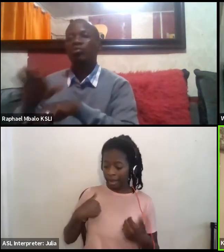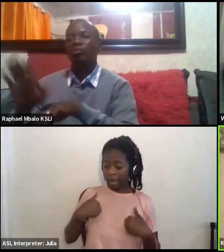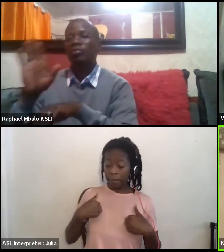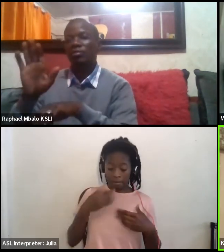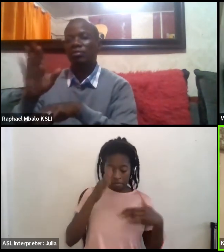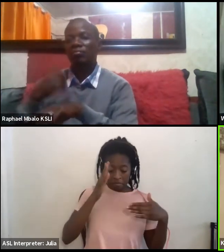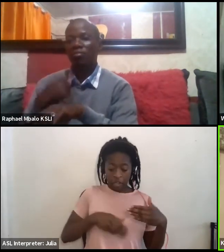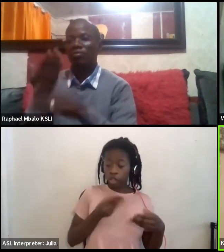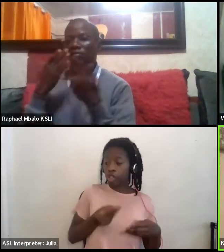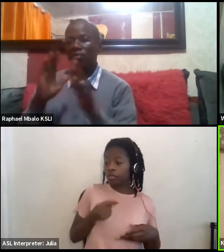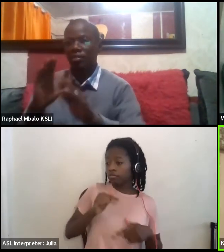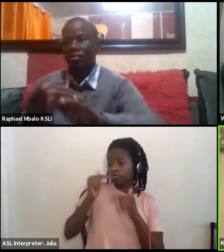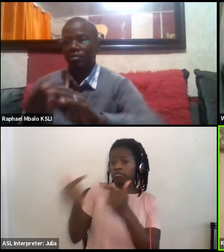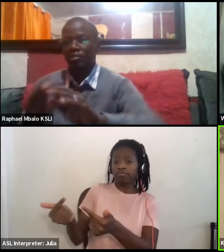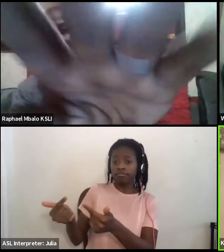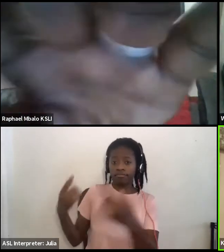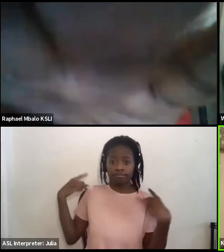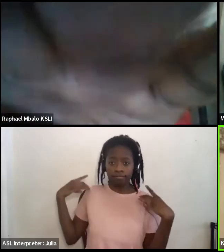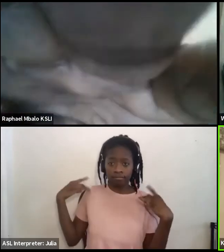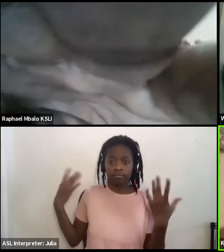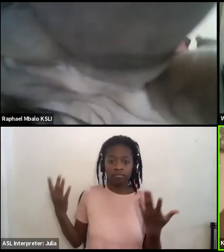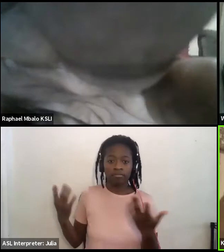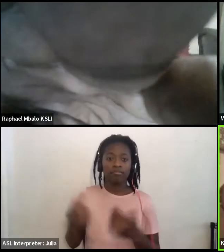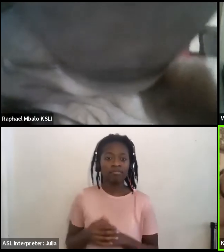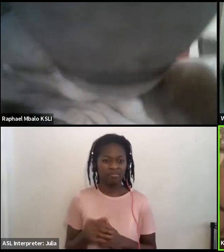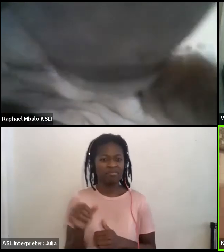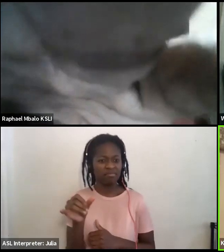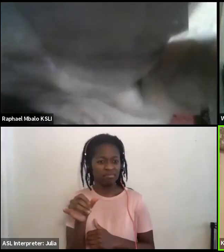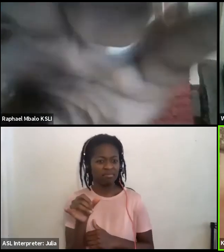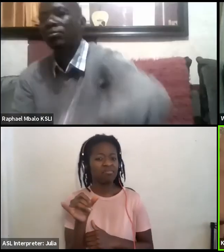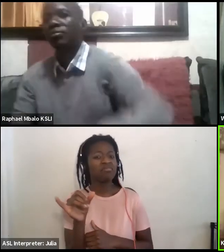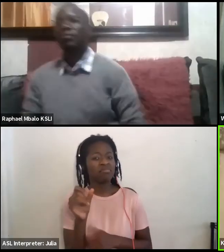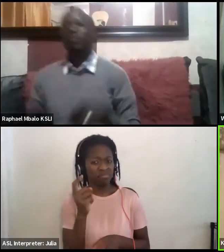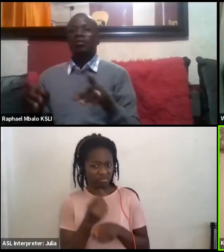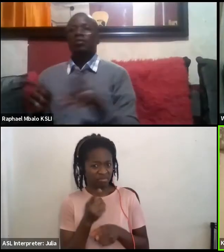Yeah, almost quite literally a physical gesture of like "I'm handing this over to you now,"